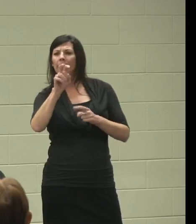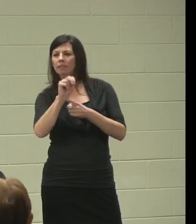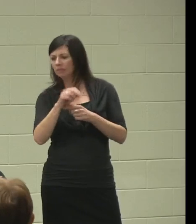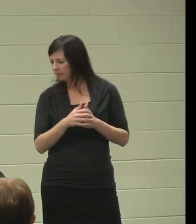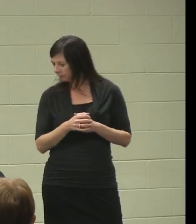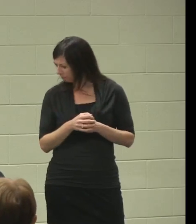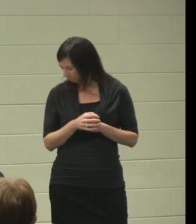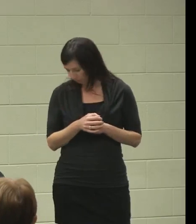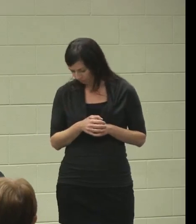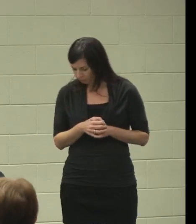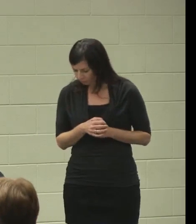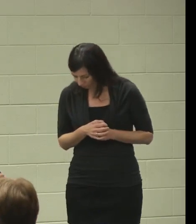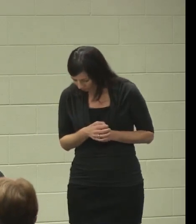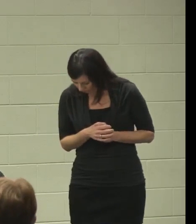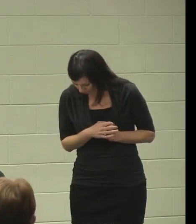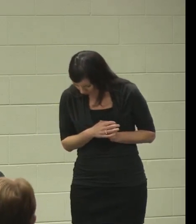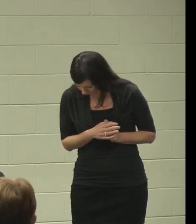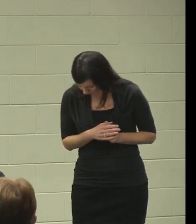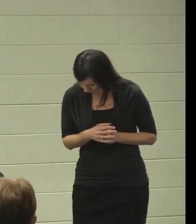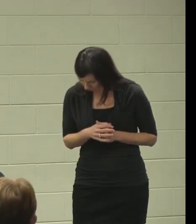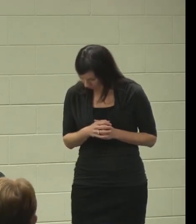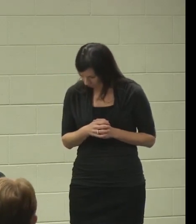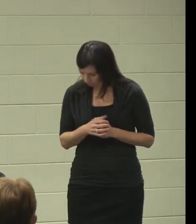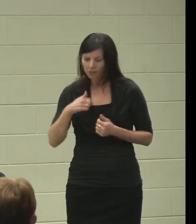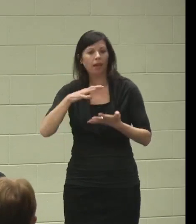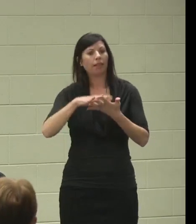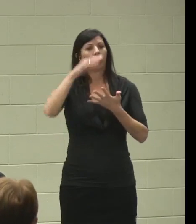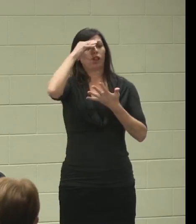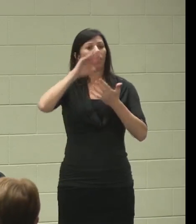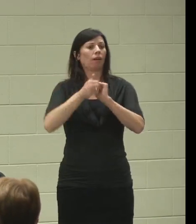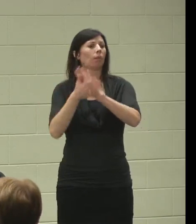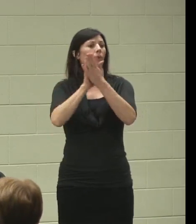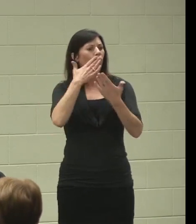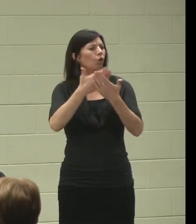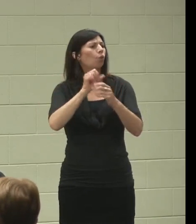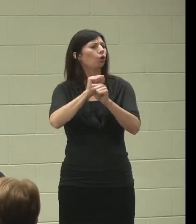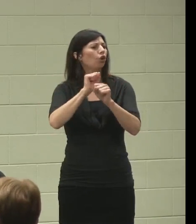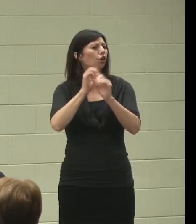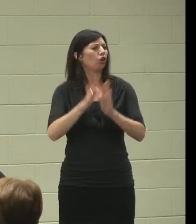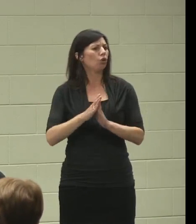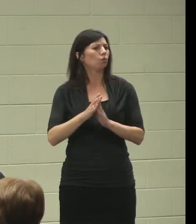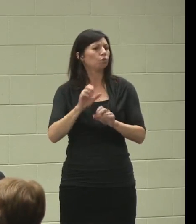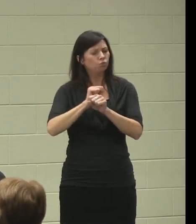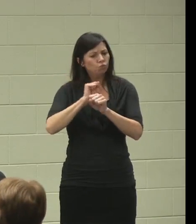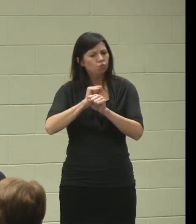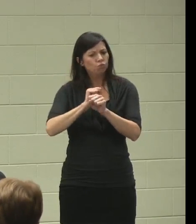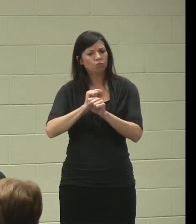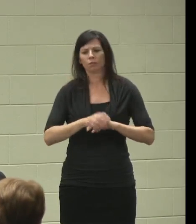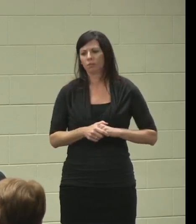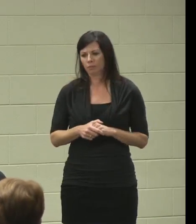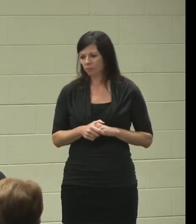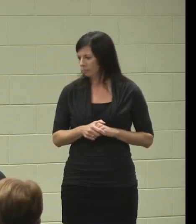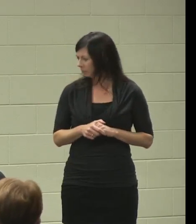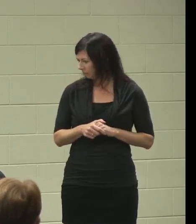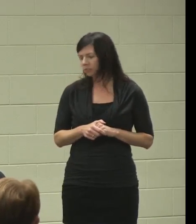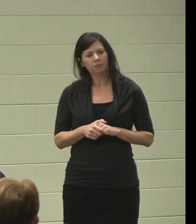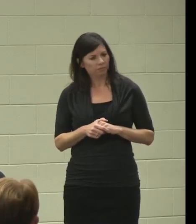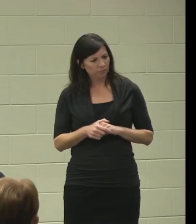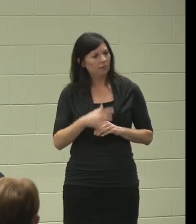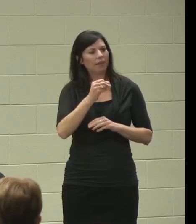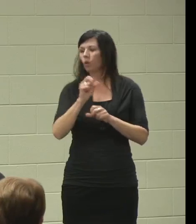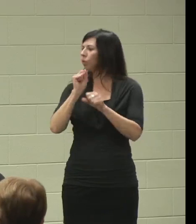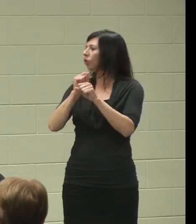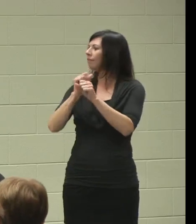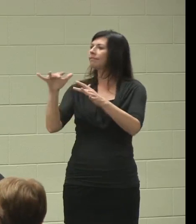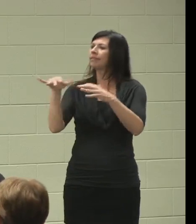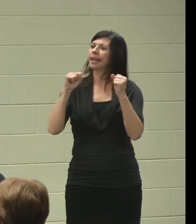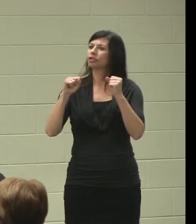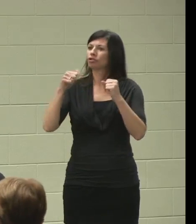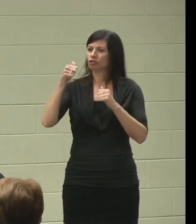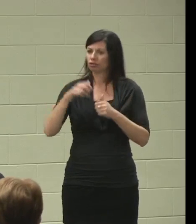"I learned how to be a good worker and work faster."